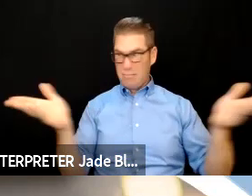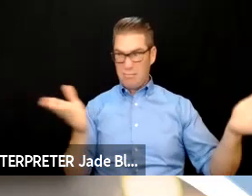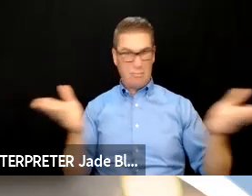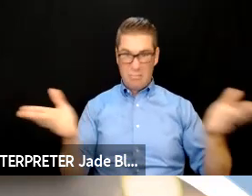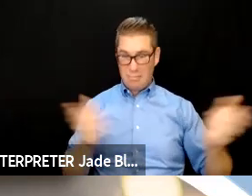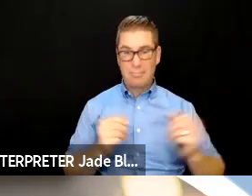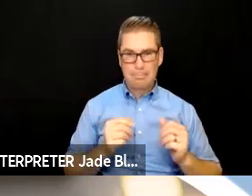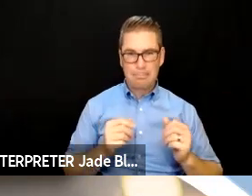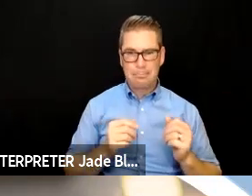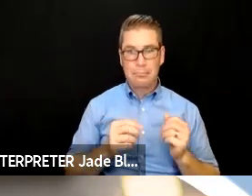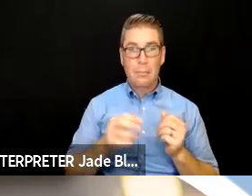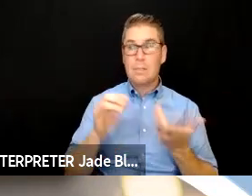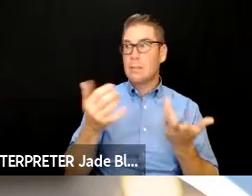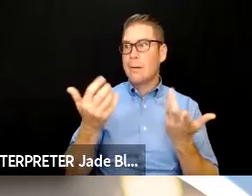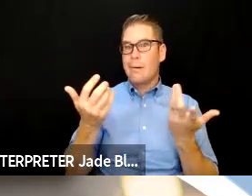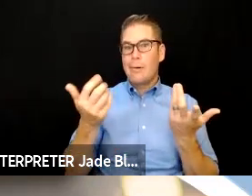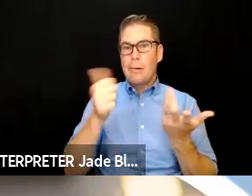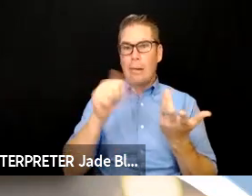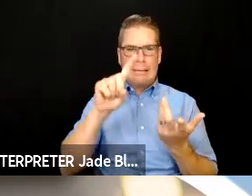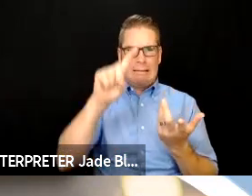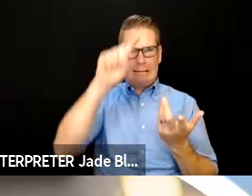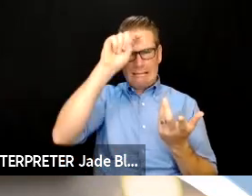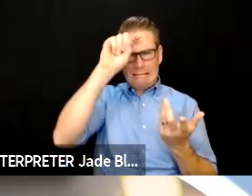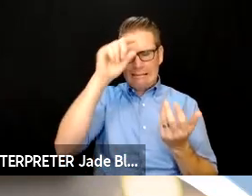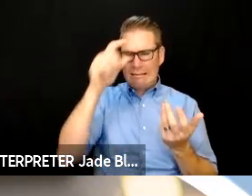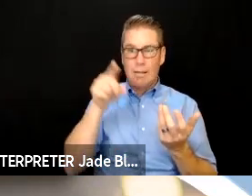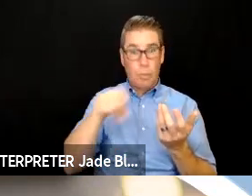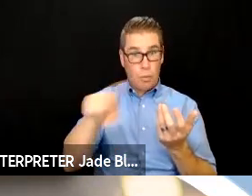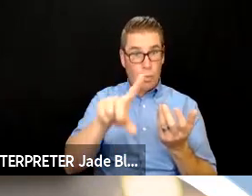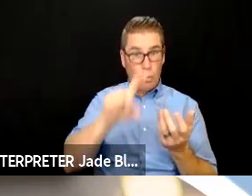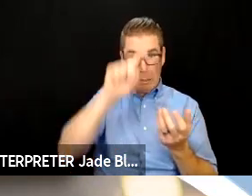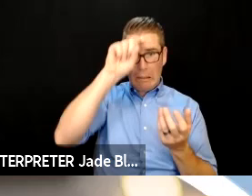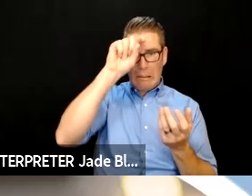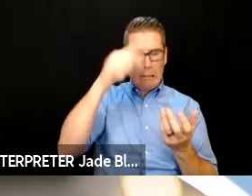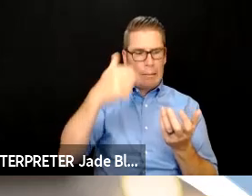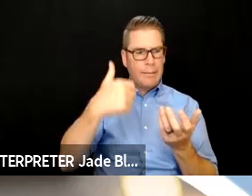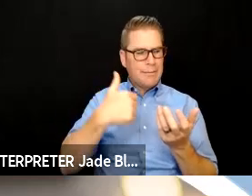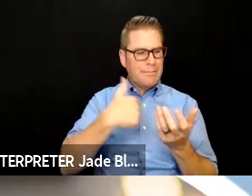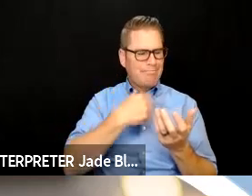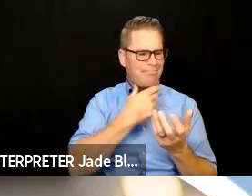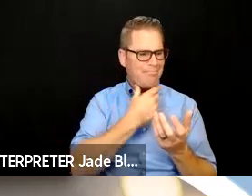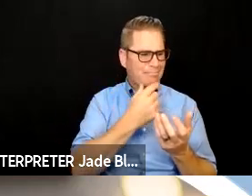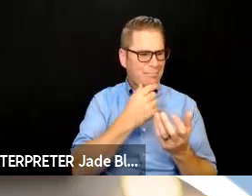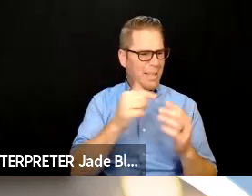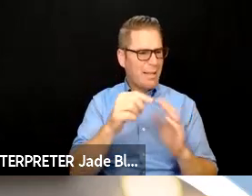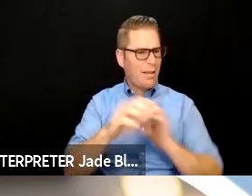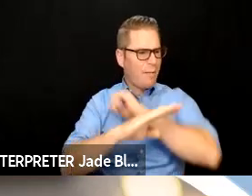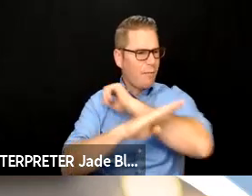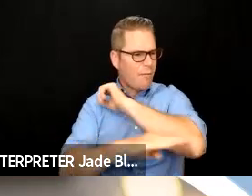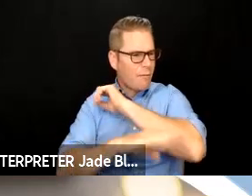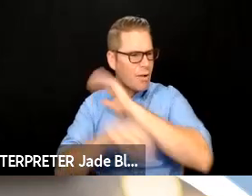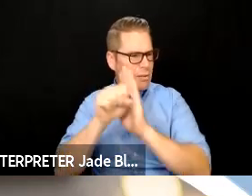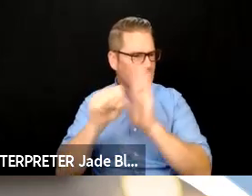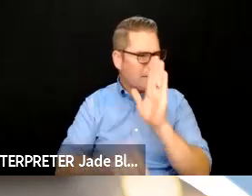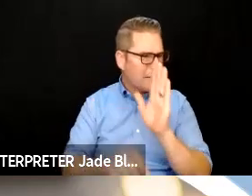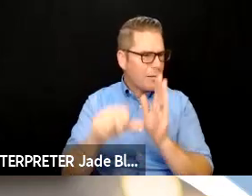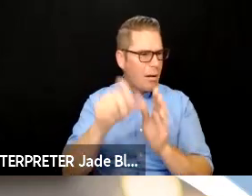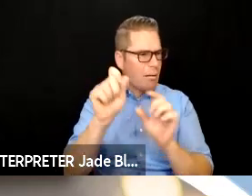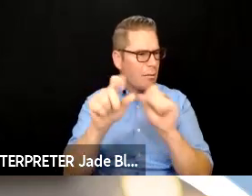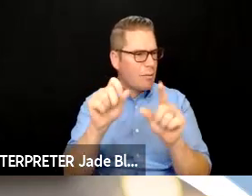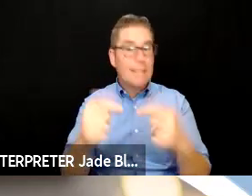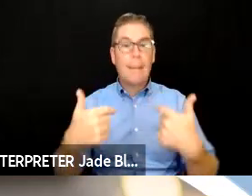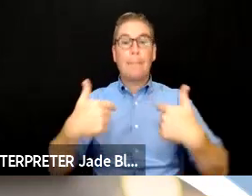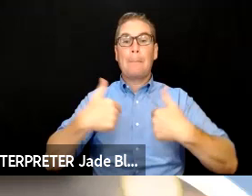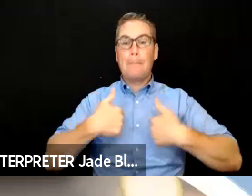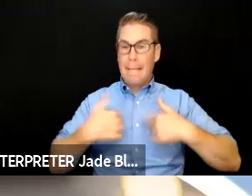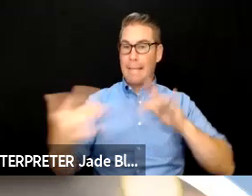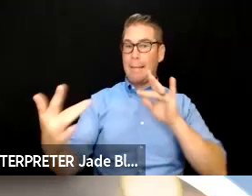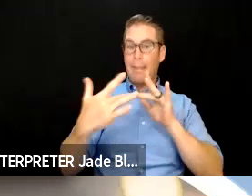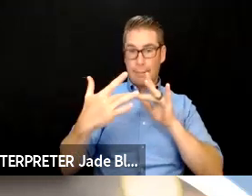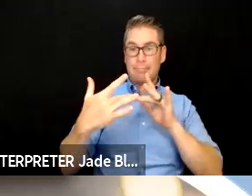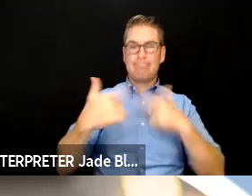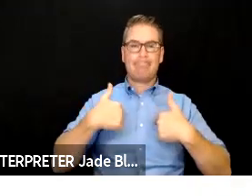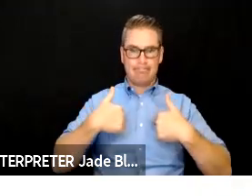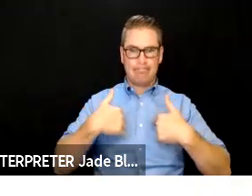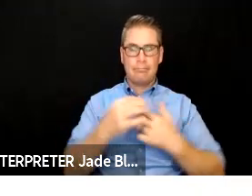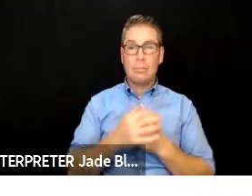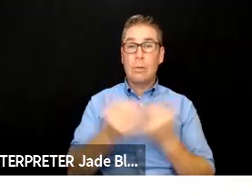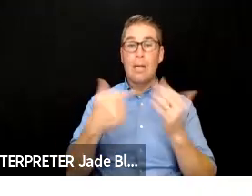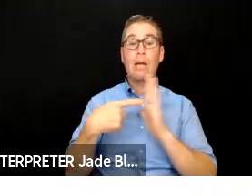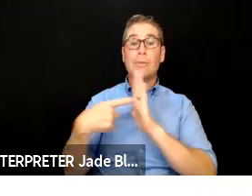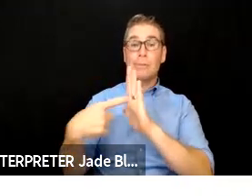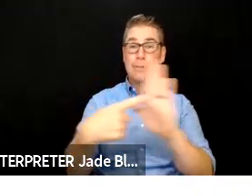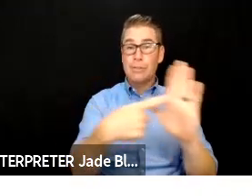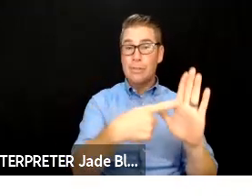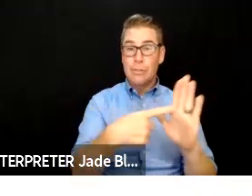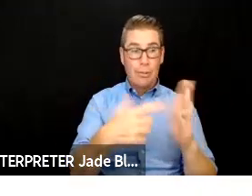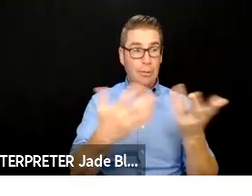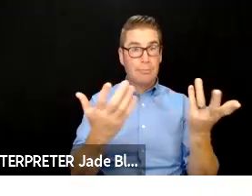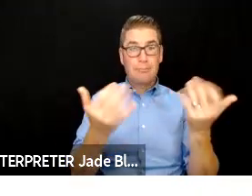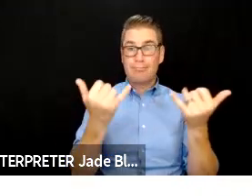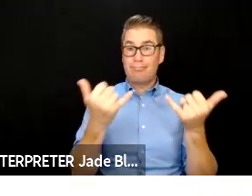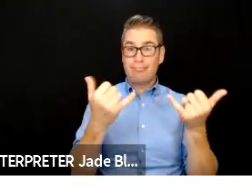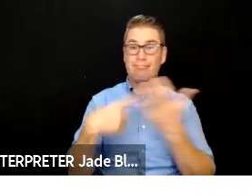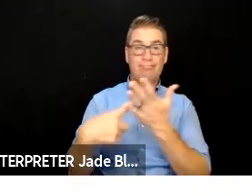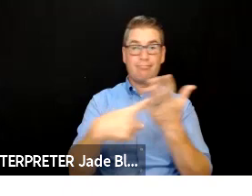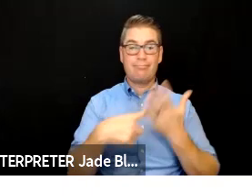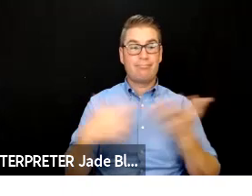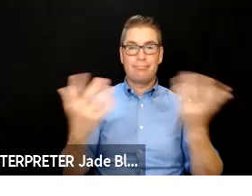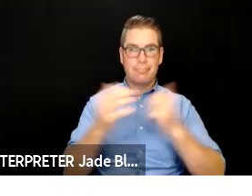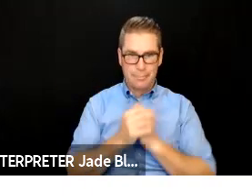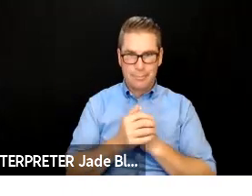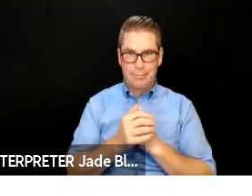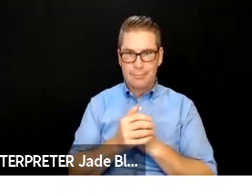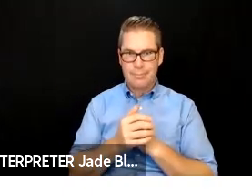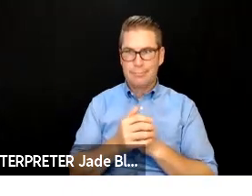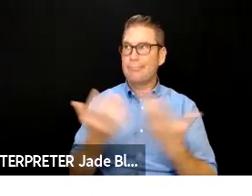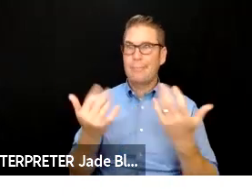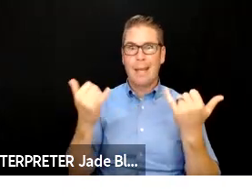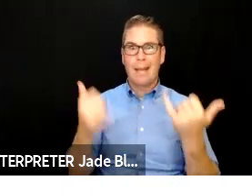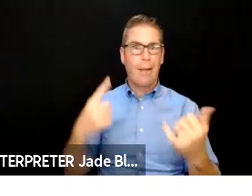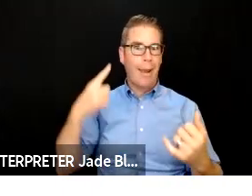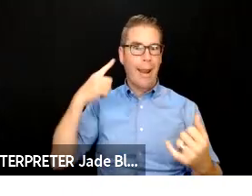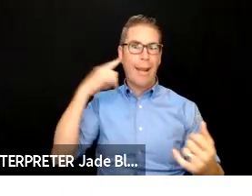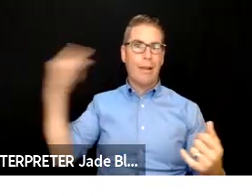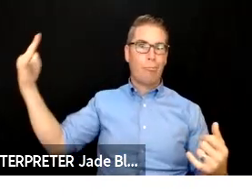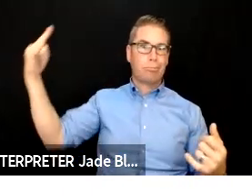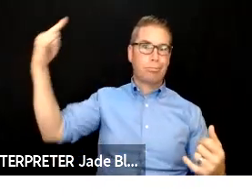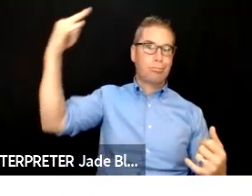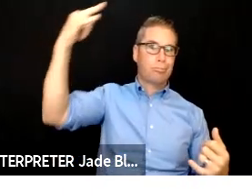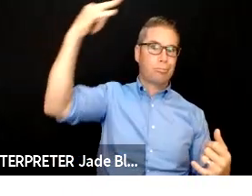Sally Potter: The fall or just really anytime. If you're looking for a particular material. I'm the person that you want to reach out to. Okay, so let me just show you what we have planned for today. And of course, I've got jets going over my house right now, but hopefully it's not too bad.